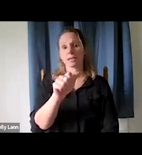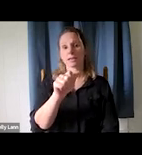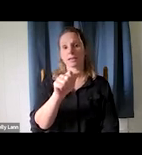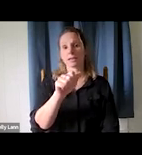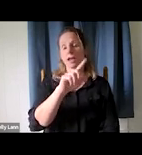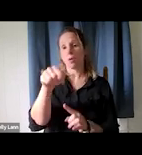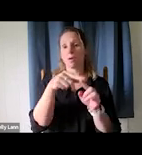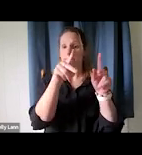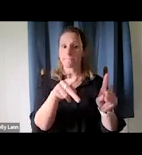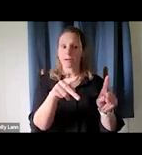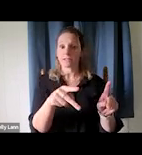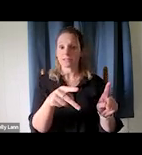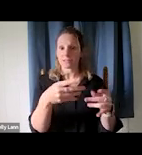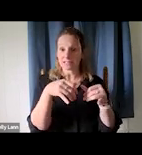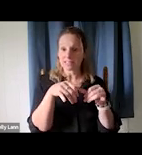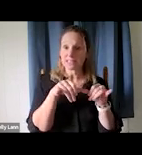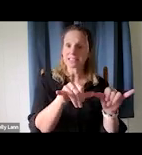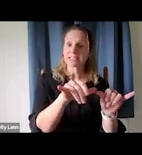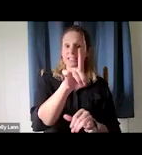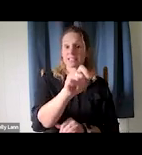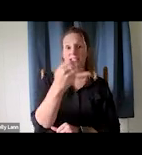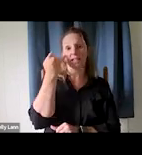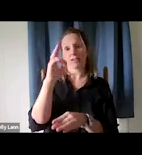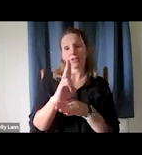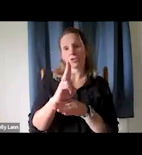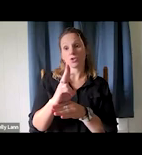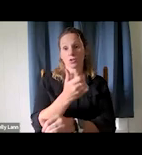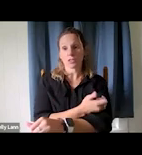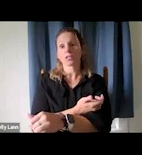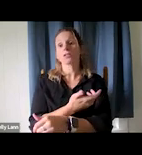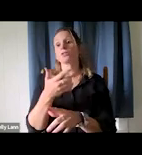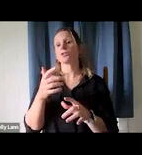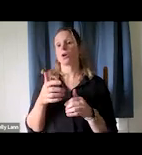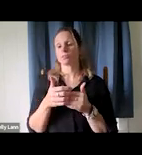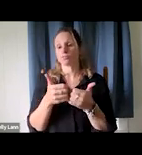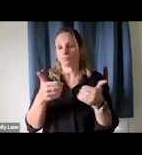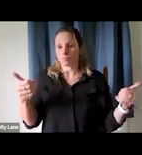would still be disabled if using the substance. So if we remove that from the equation,